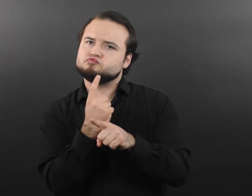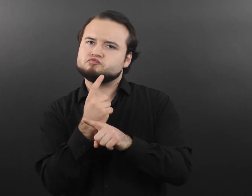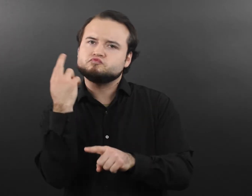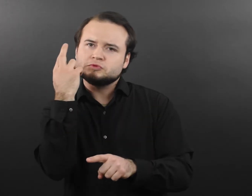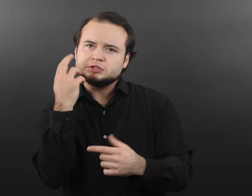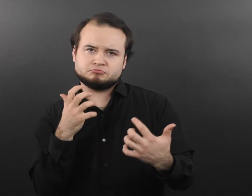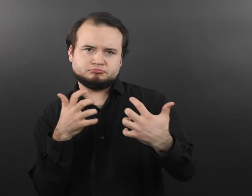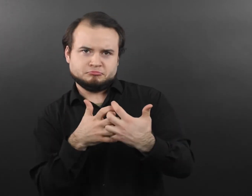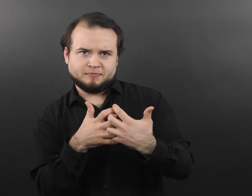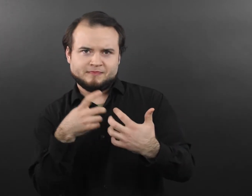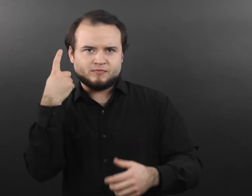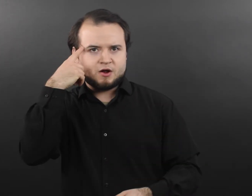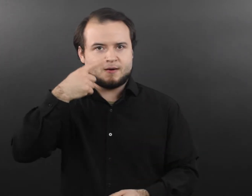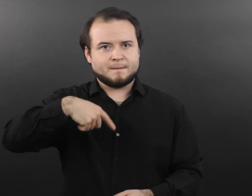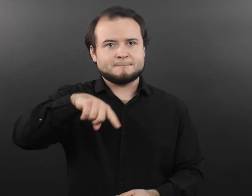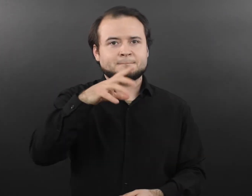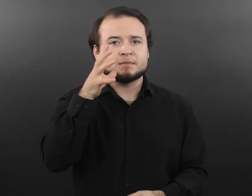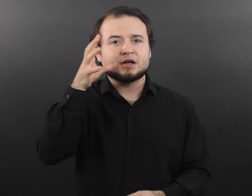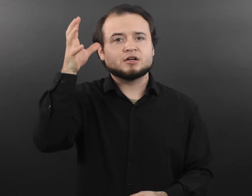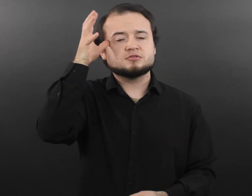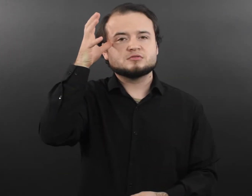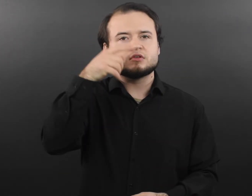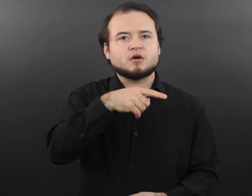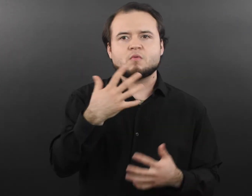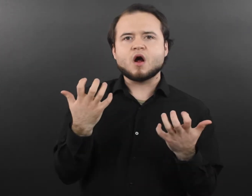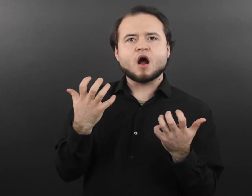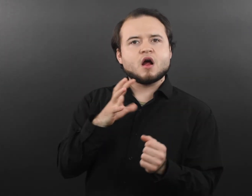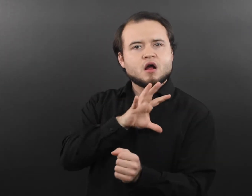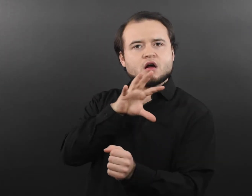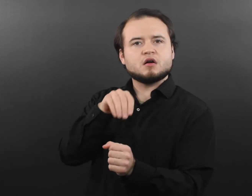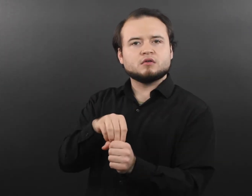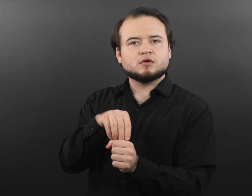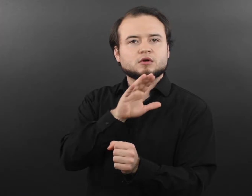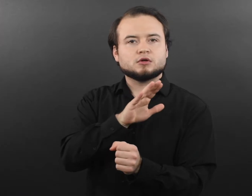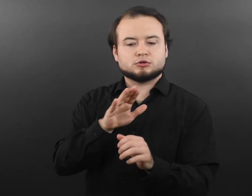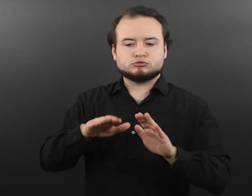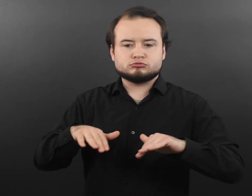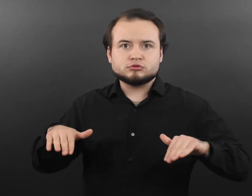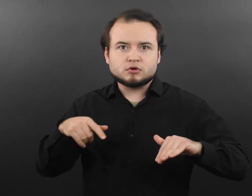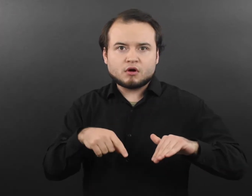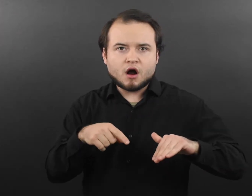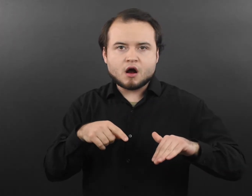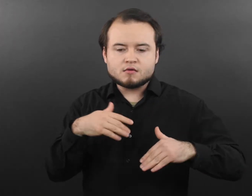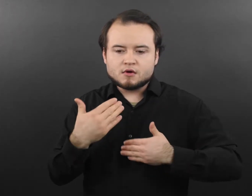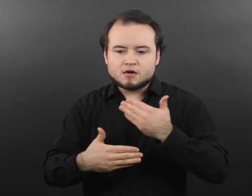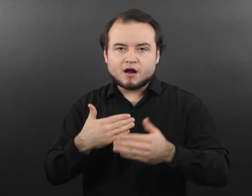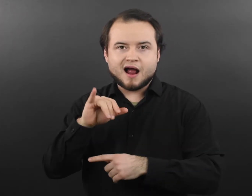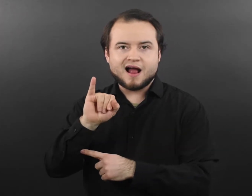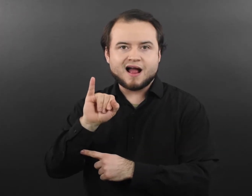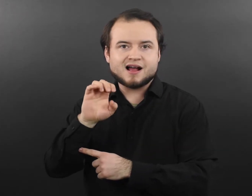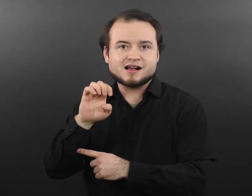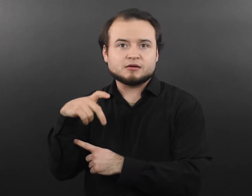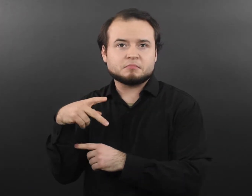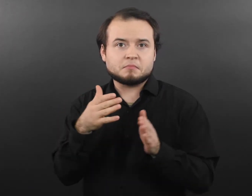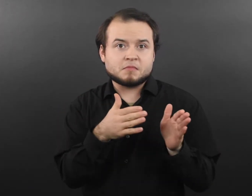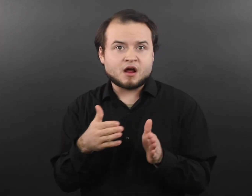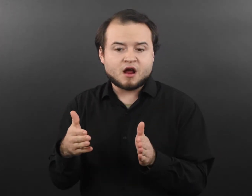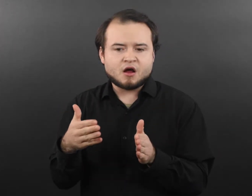accommodations for parents to participate in developing their child’s Individualized Education